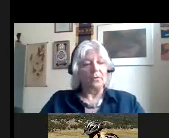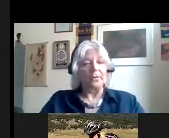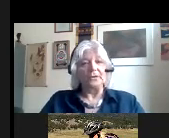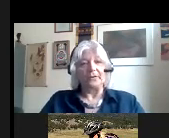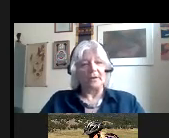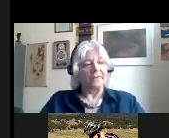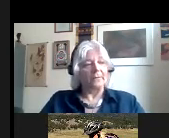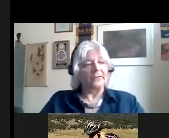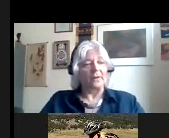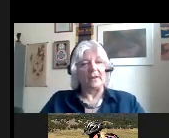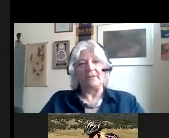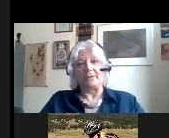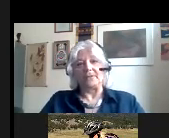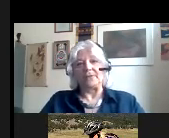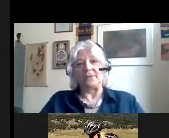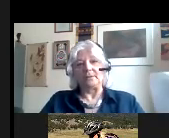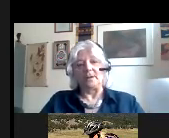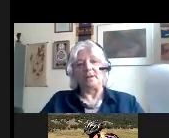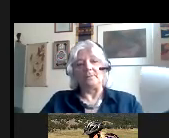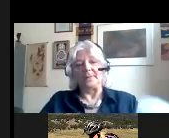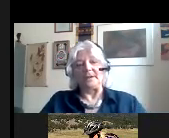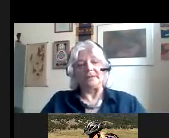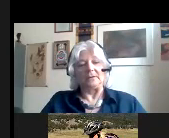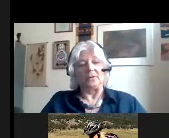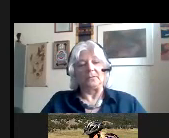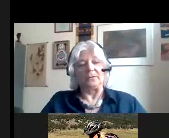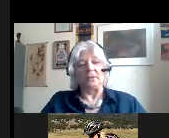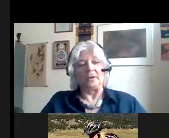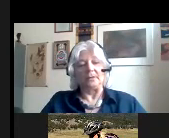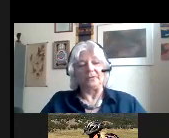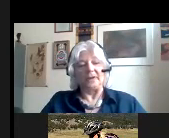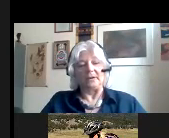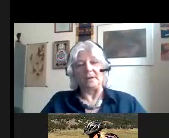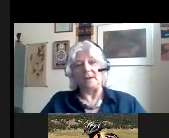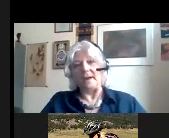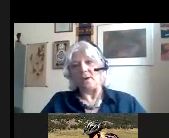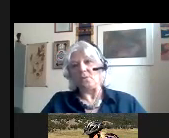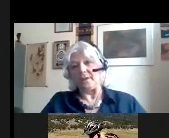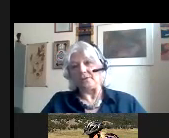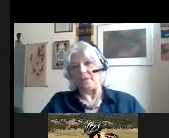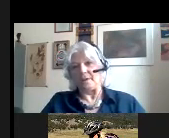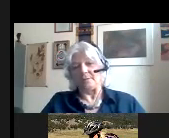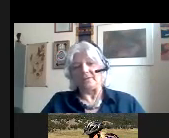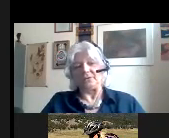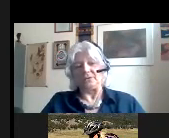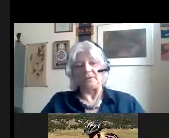In order to focus on that first piece, in terms of really understanding how we as rehab professionals